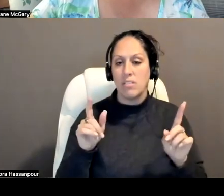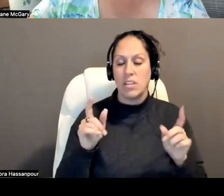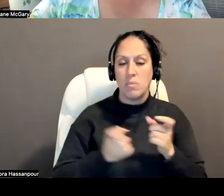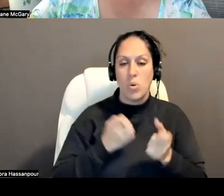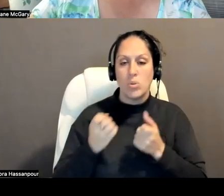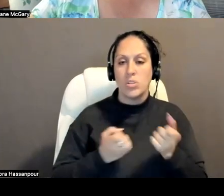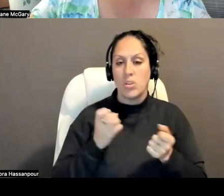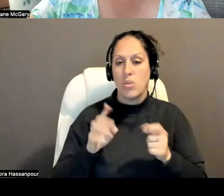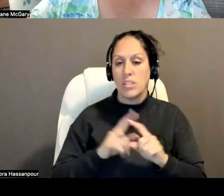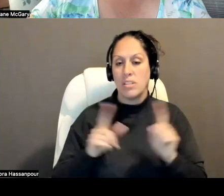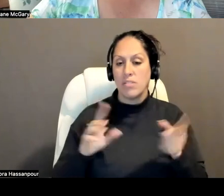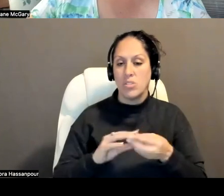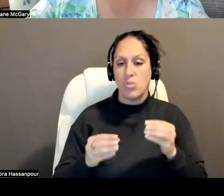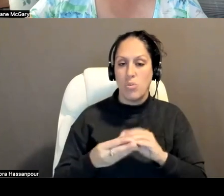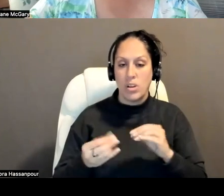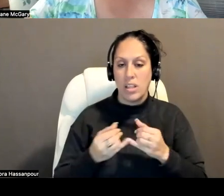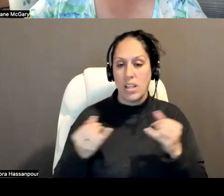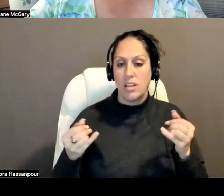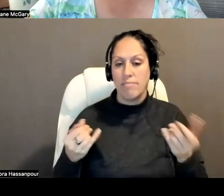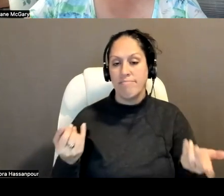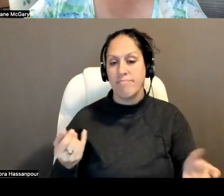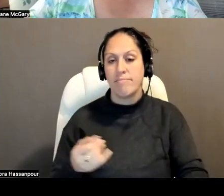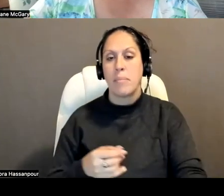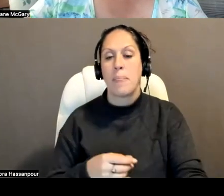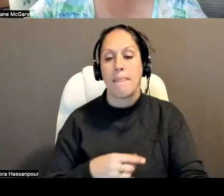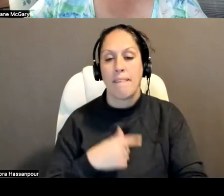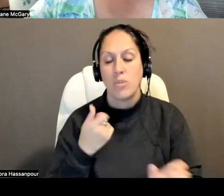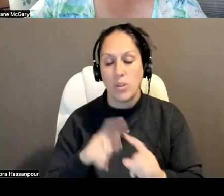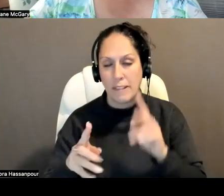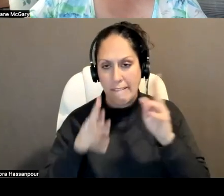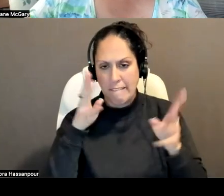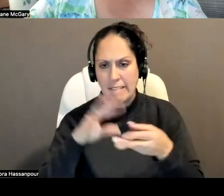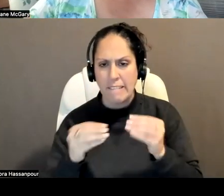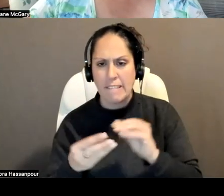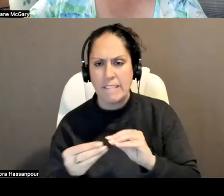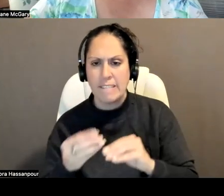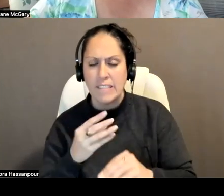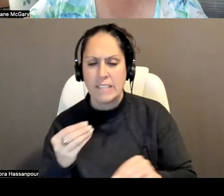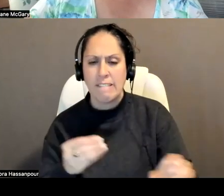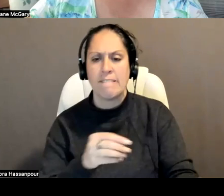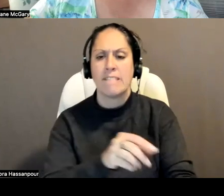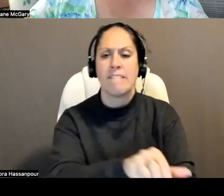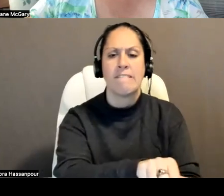O even different story lines? Ah. We're trying to create a story, and to keep our